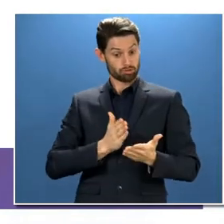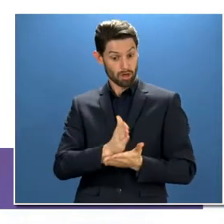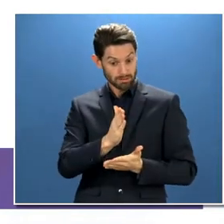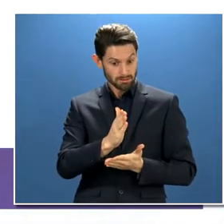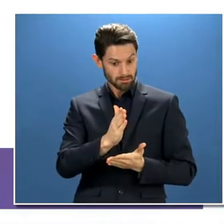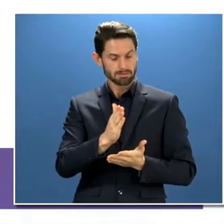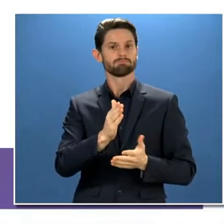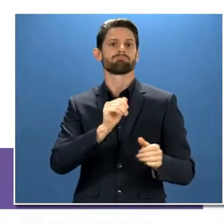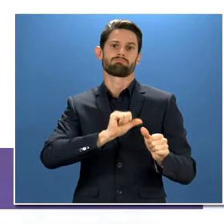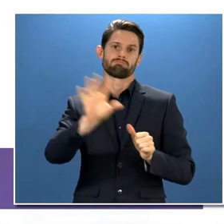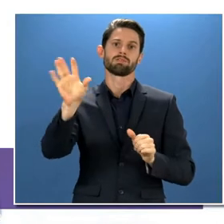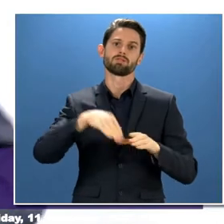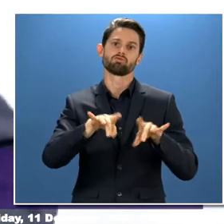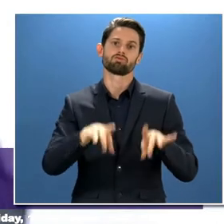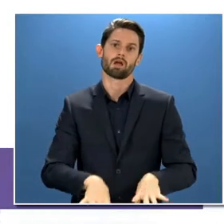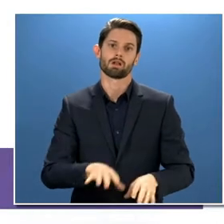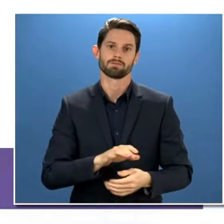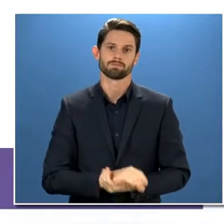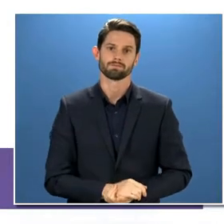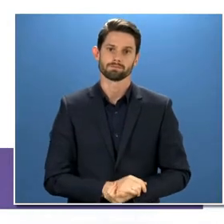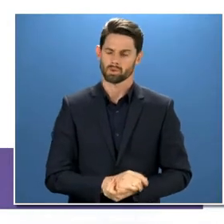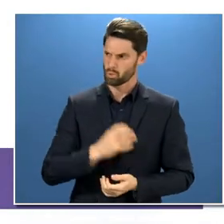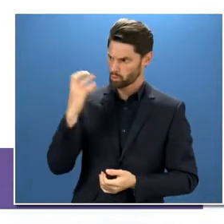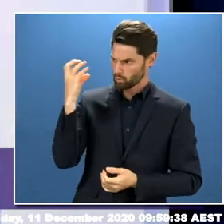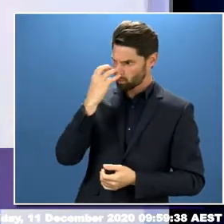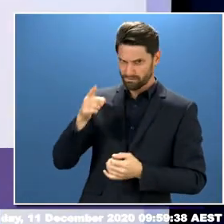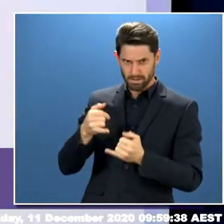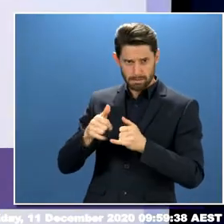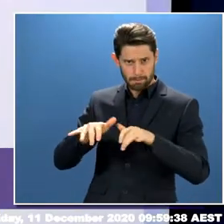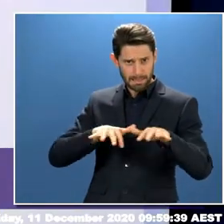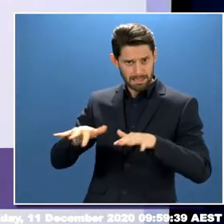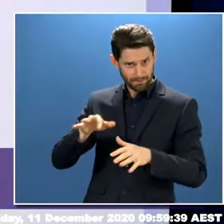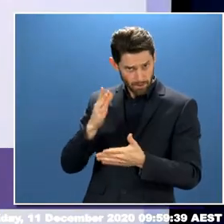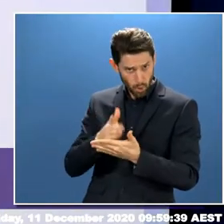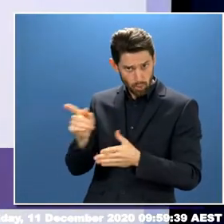And no doubt you have a vast staff to help you perform all of these functions; is that right?